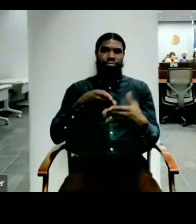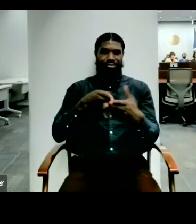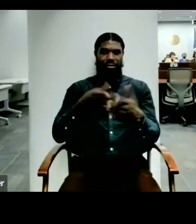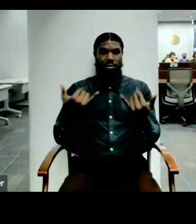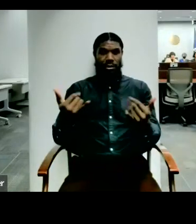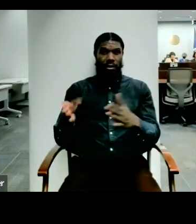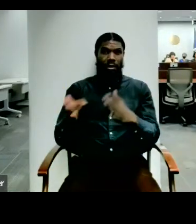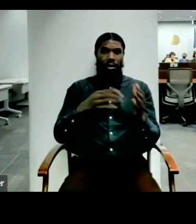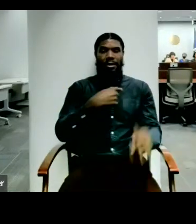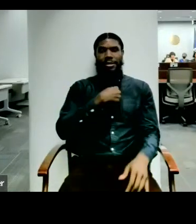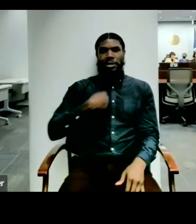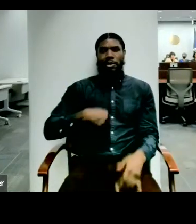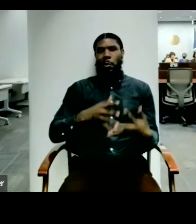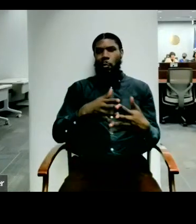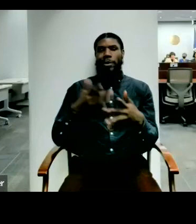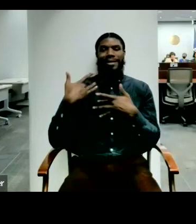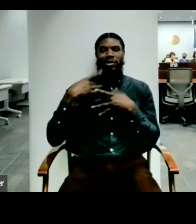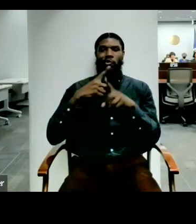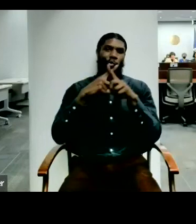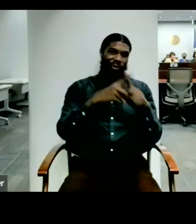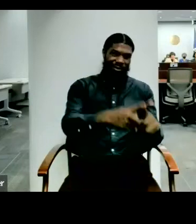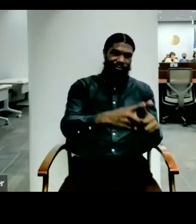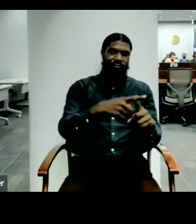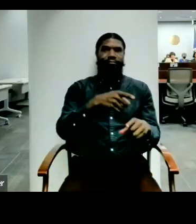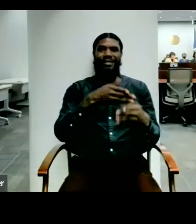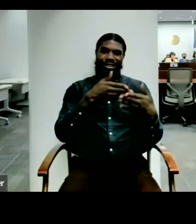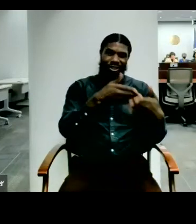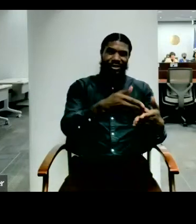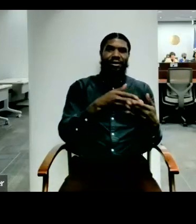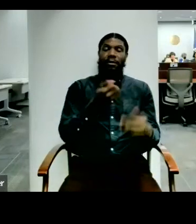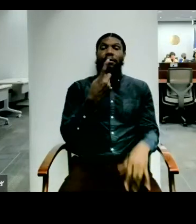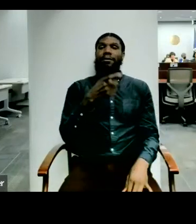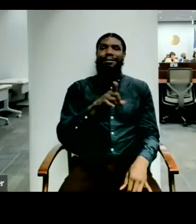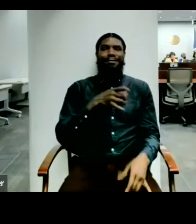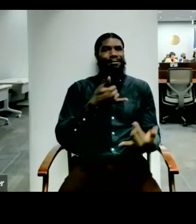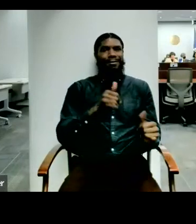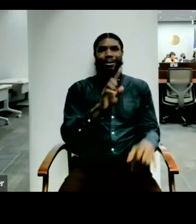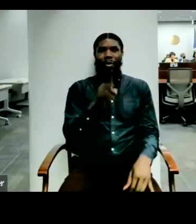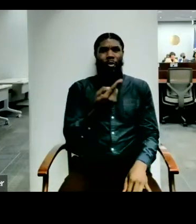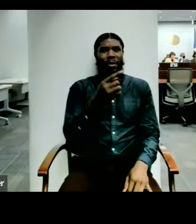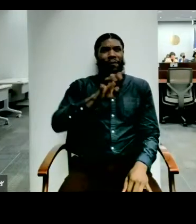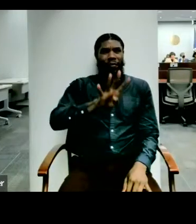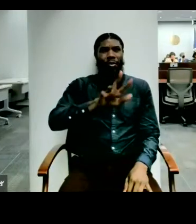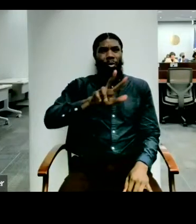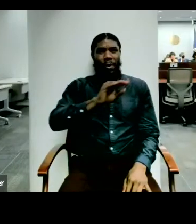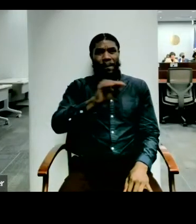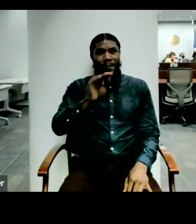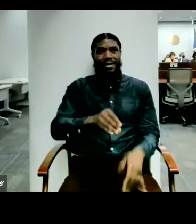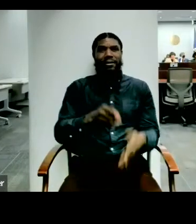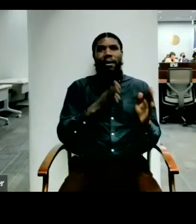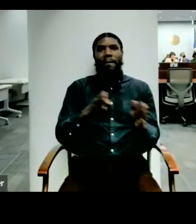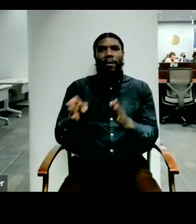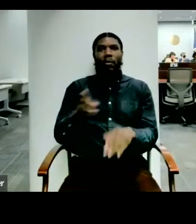target of perpetrators; they make up only 43% of individuals who reported to stop AAPI hate.